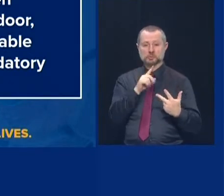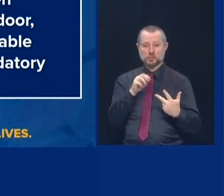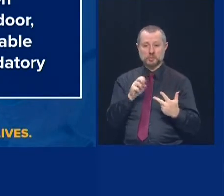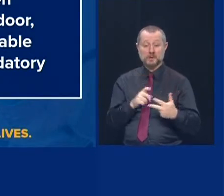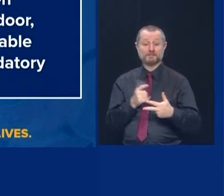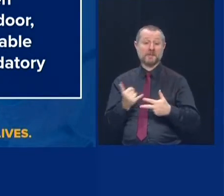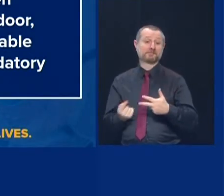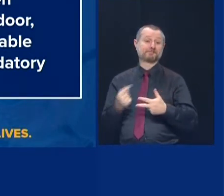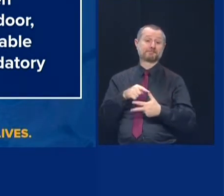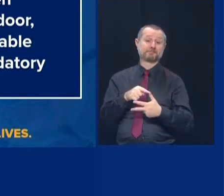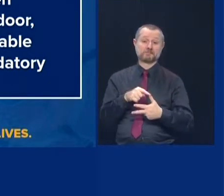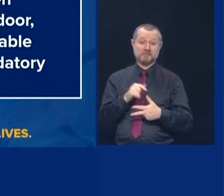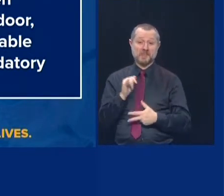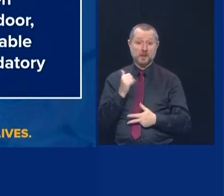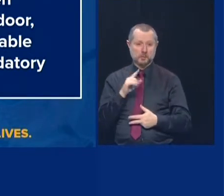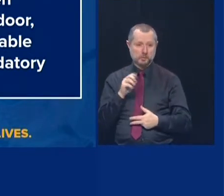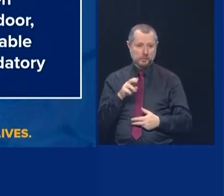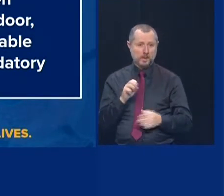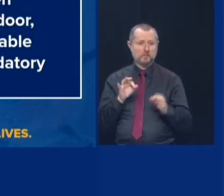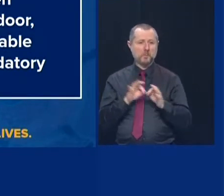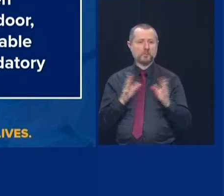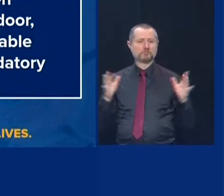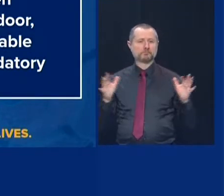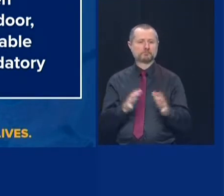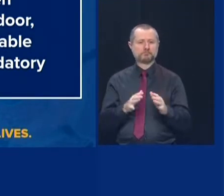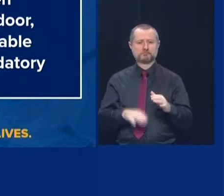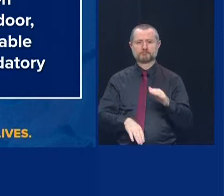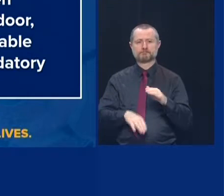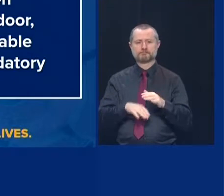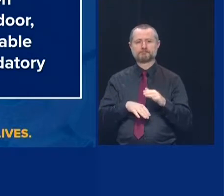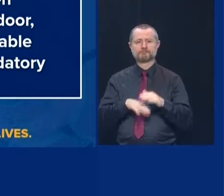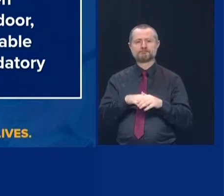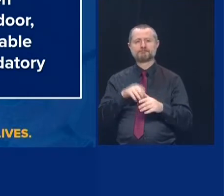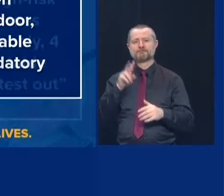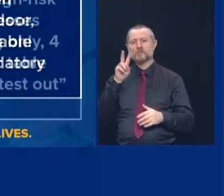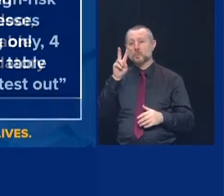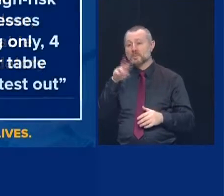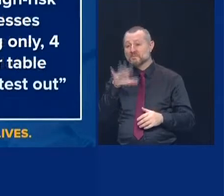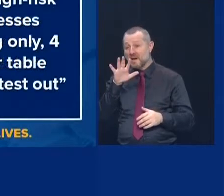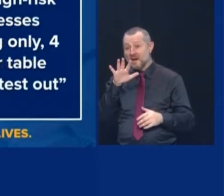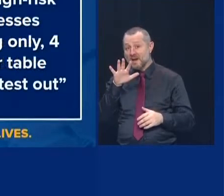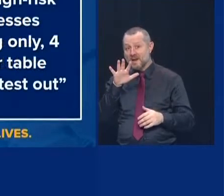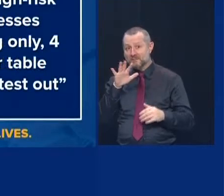ANNOUNCEMENTS OF YELLOW ZONES, ORANGE ZONES, RED ZONES. REMEMBER WHAT THEY ARE.